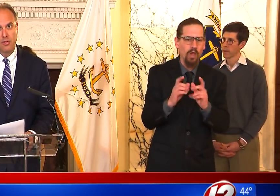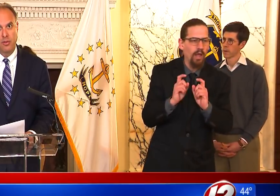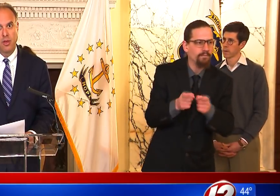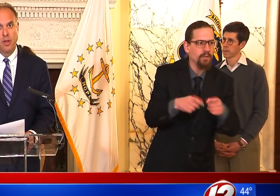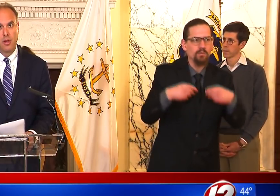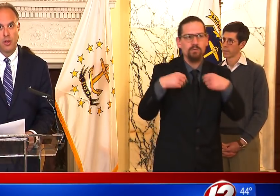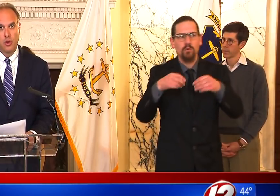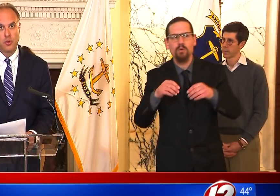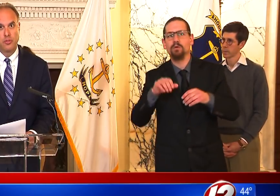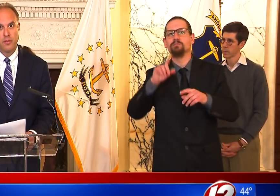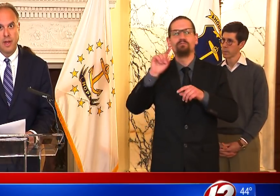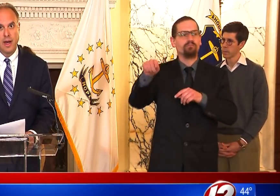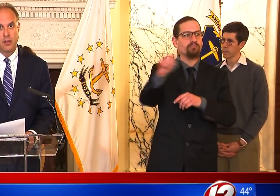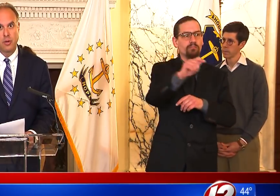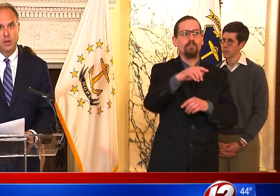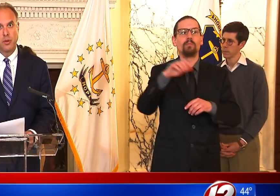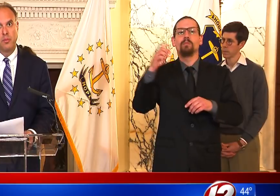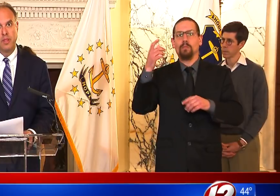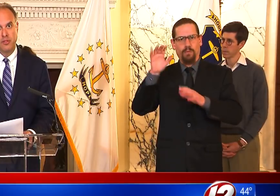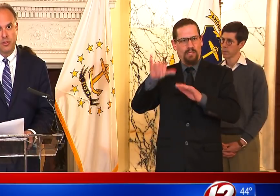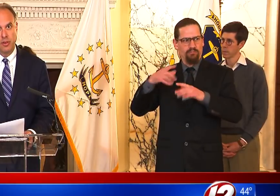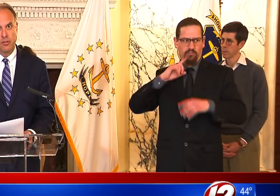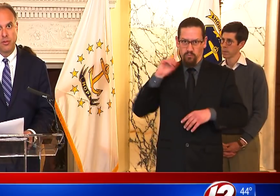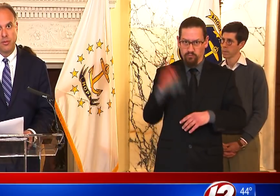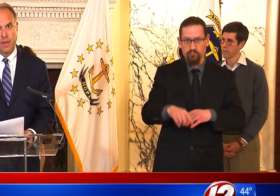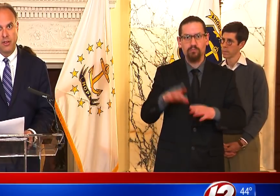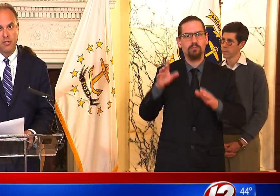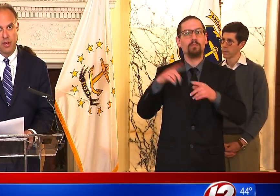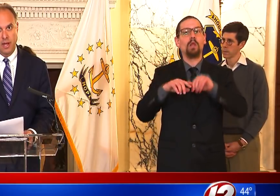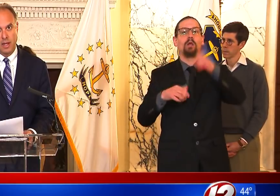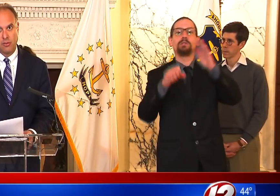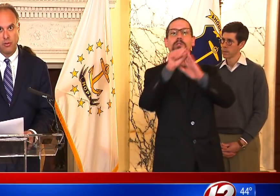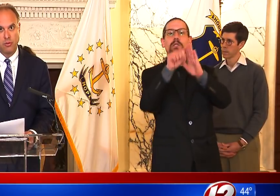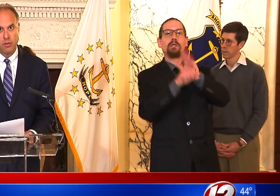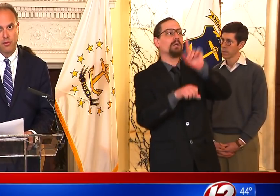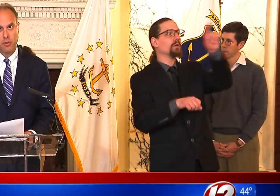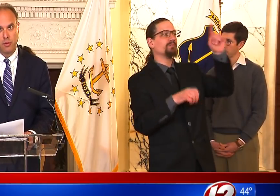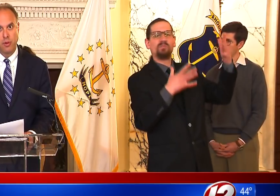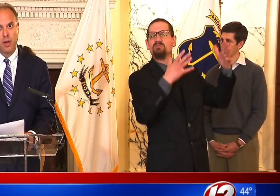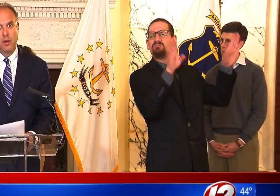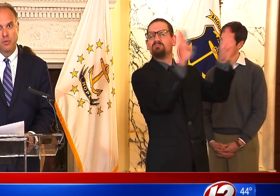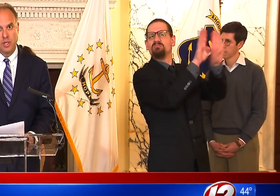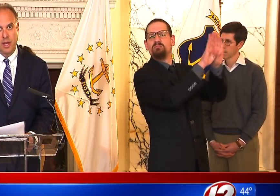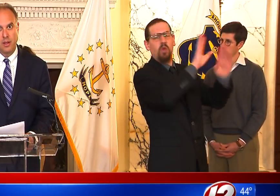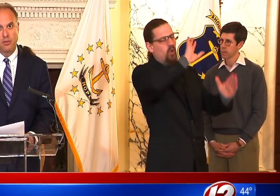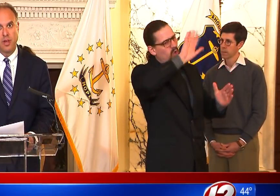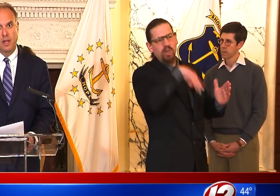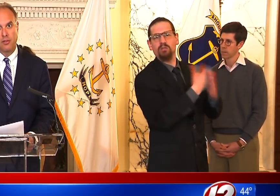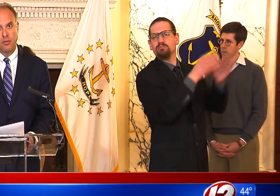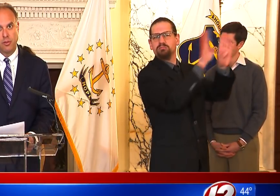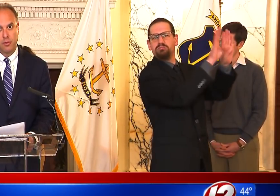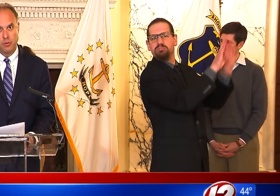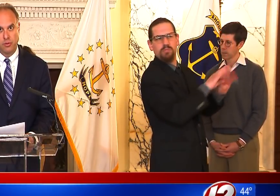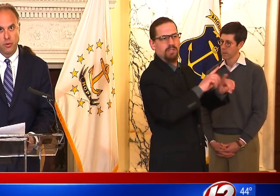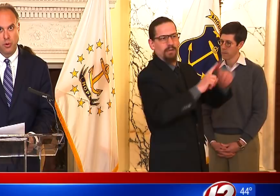ONLY. THERE ARE A LOT OF STATES THAT HAVE DONE MORE BROAD-BASED